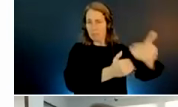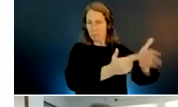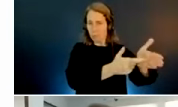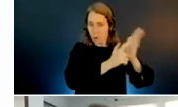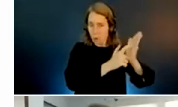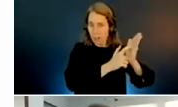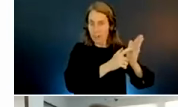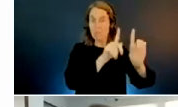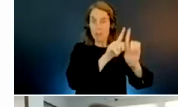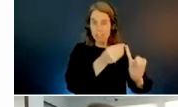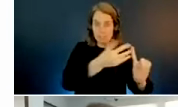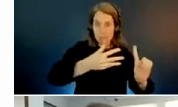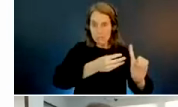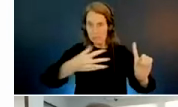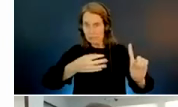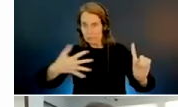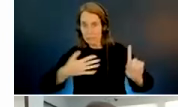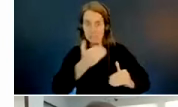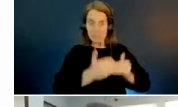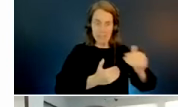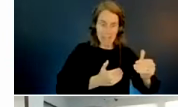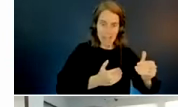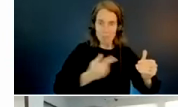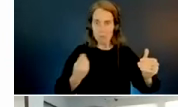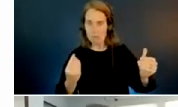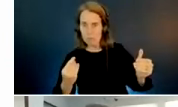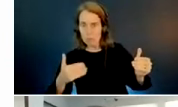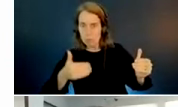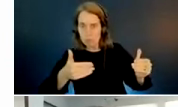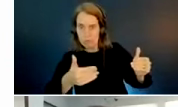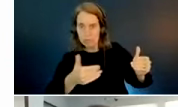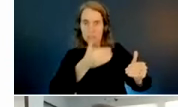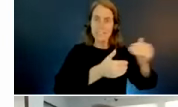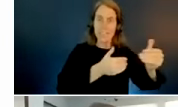um there's going to be a lot that we don't have time to get to today um because it is